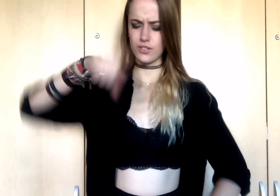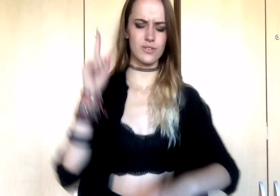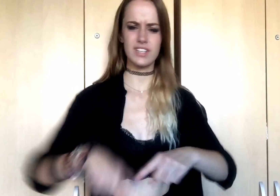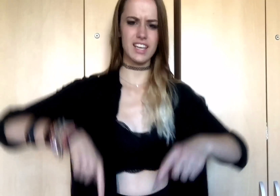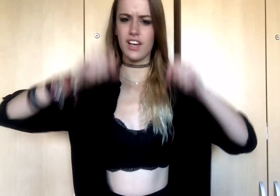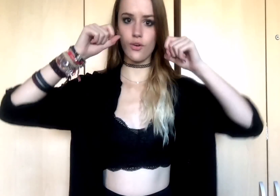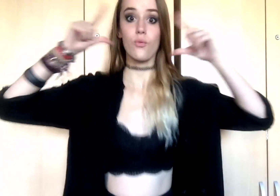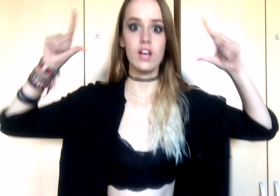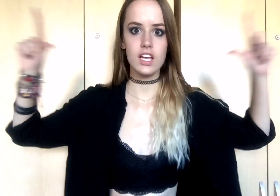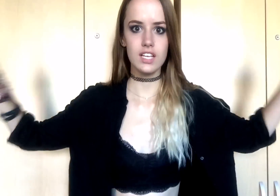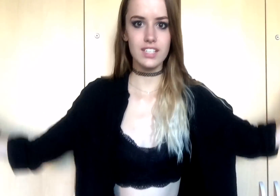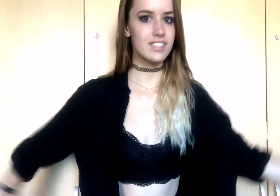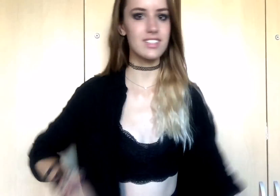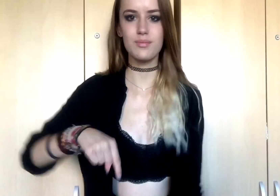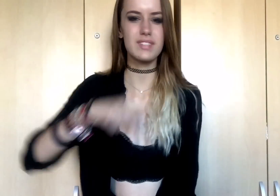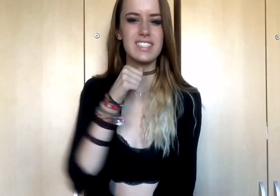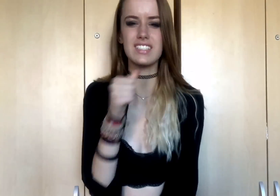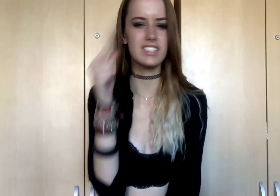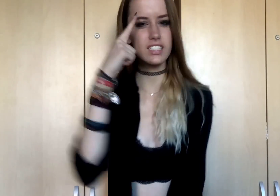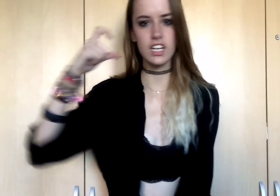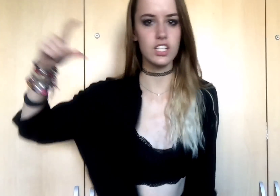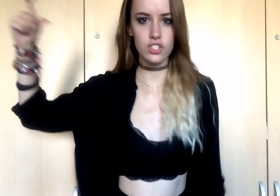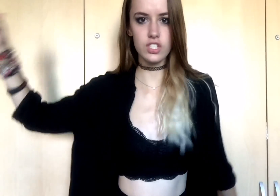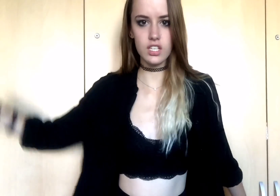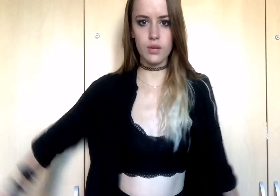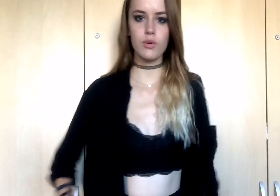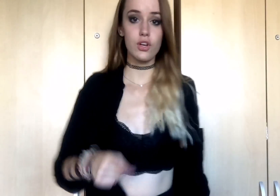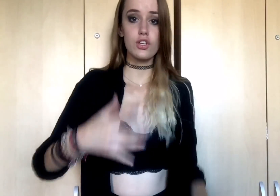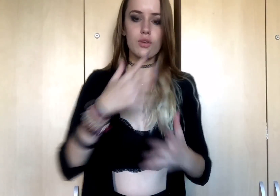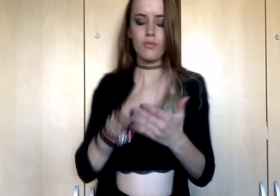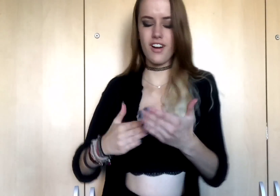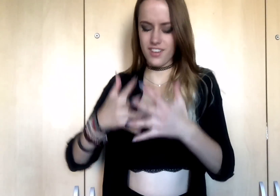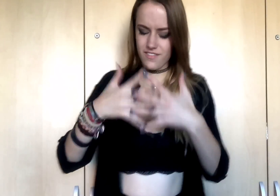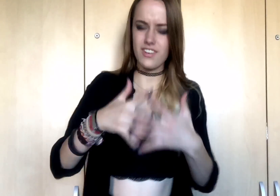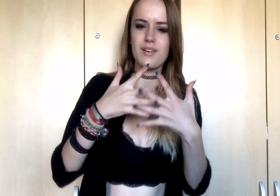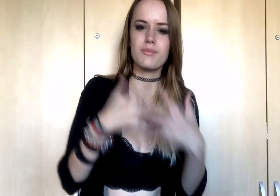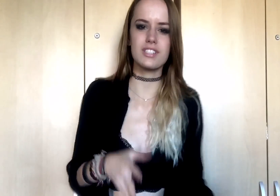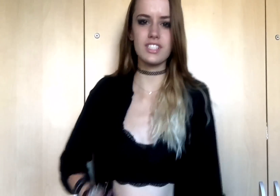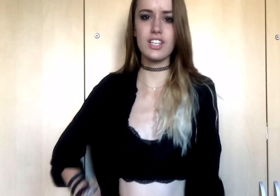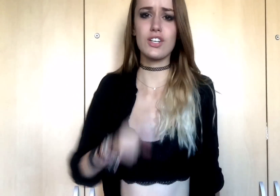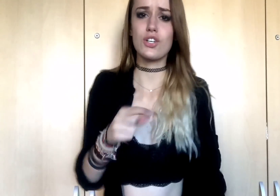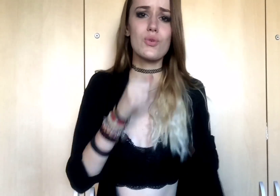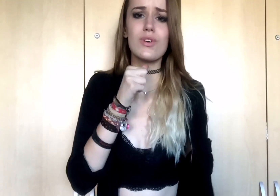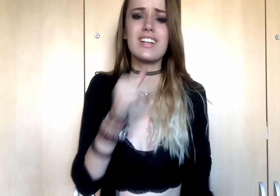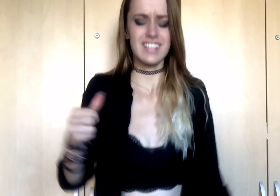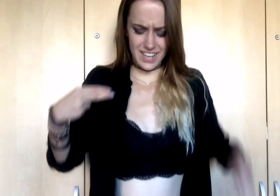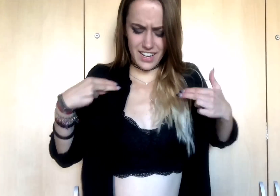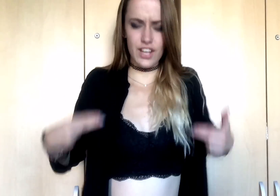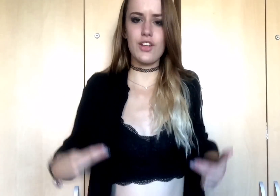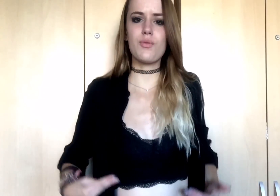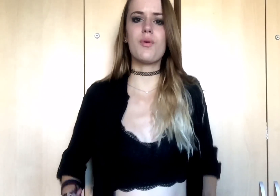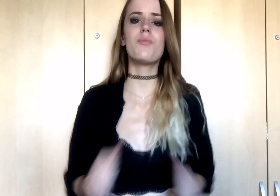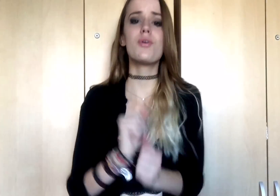You can't wake up, this is not a dream You're part of a machine, you are not a human being